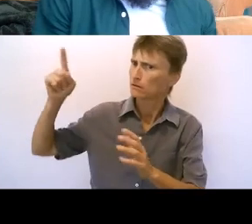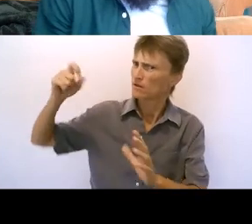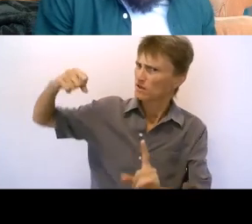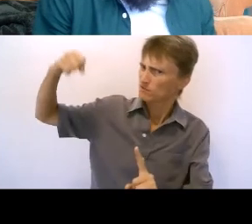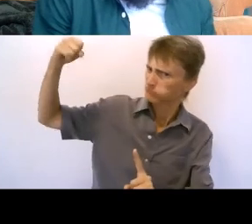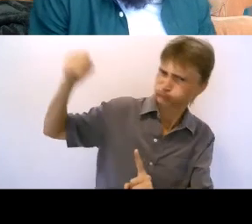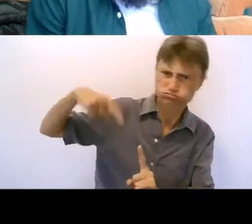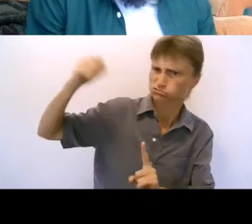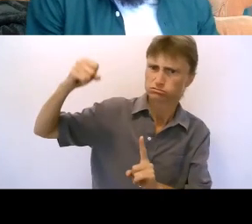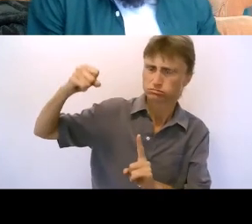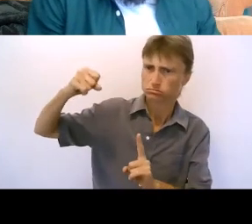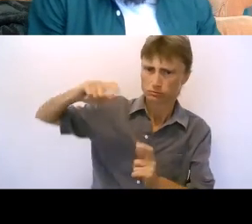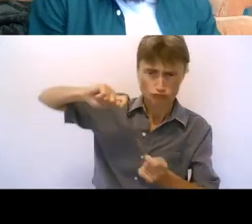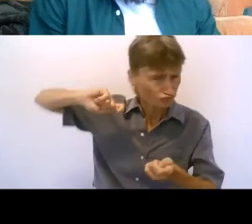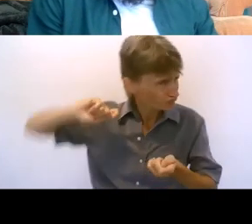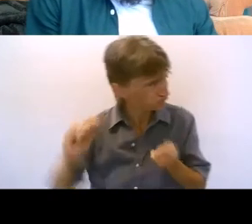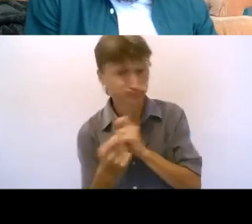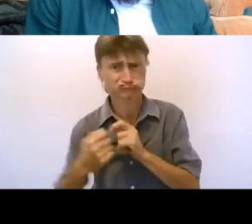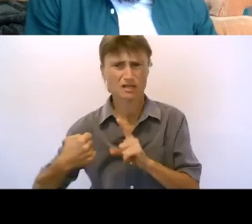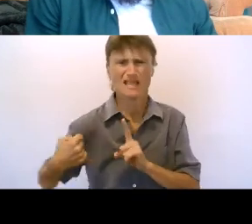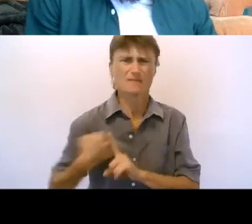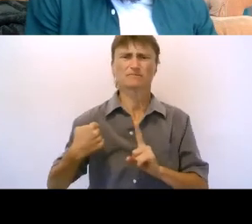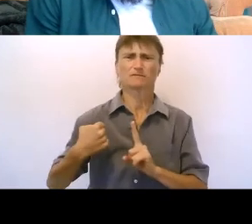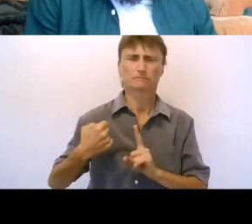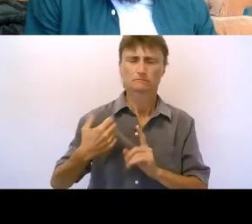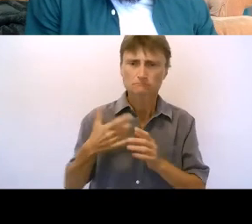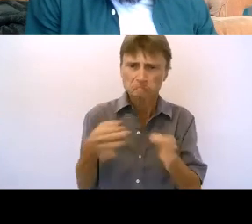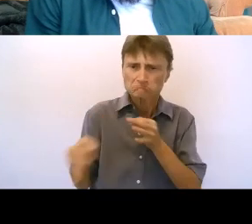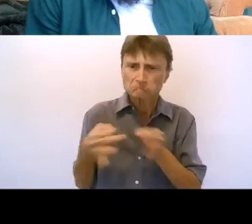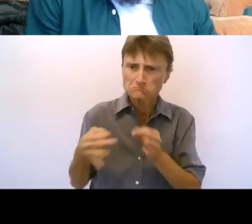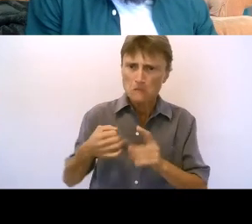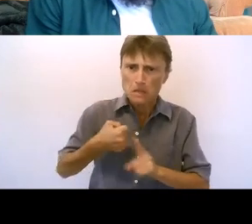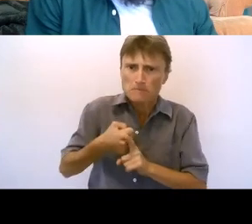that are in place that are impacting them, and whether that's through a service model,